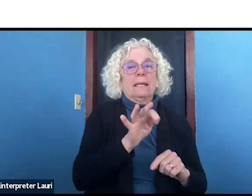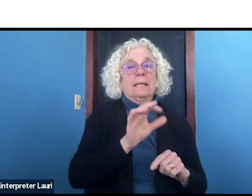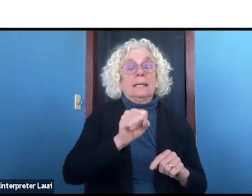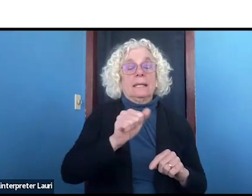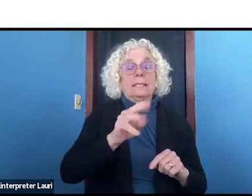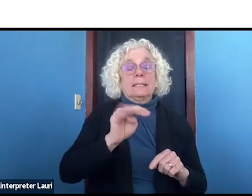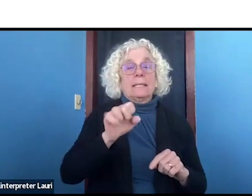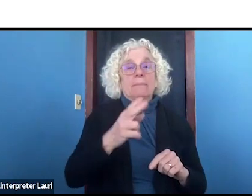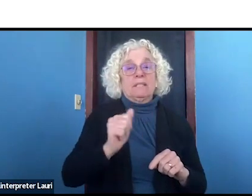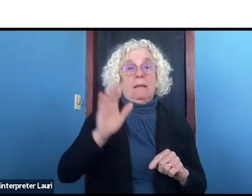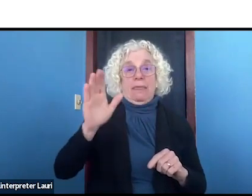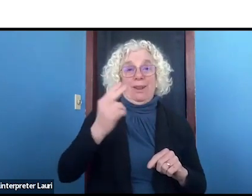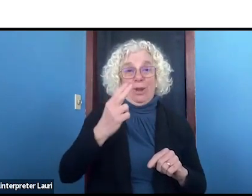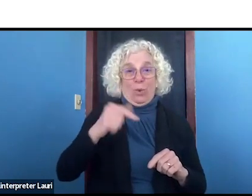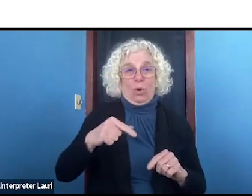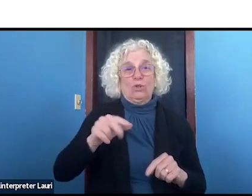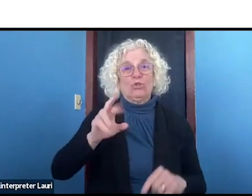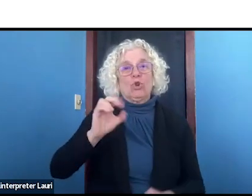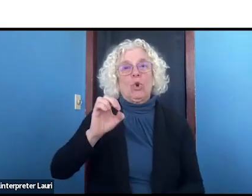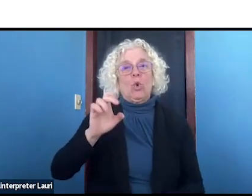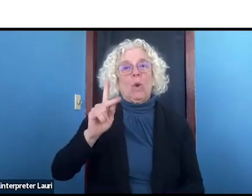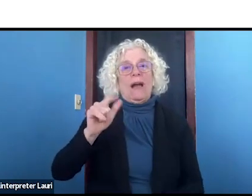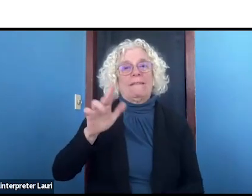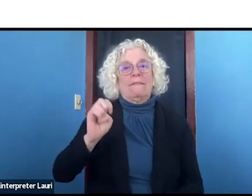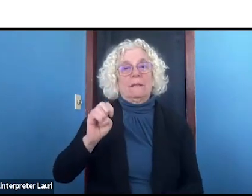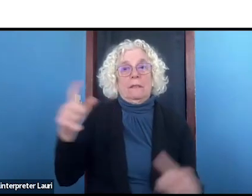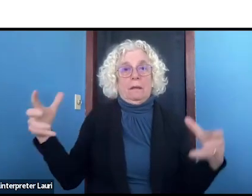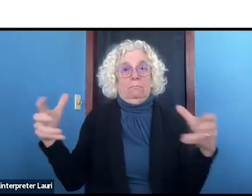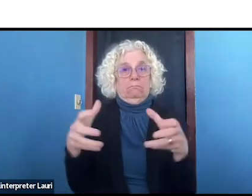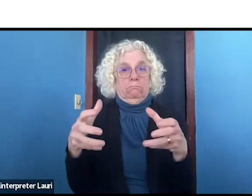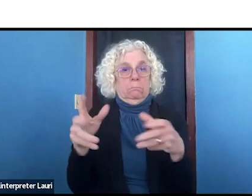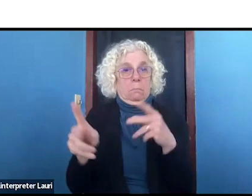and in Rockville will be convening a group of folks who are interested